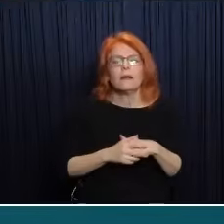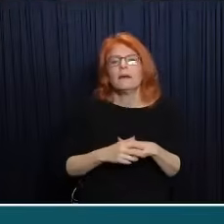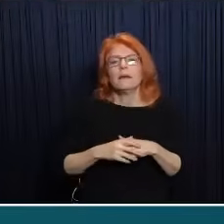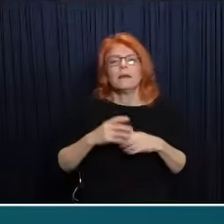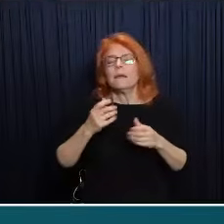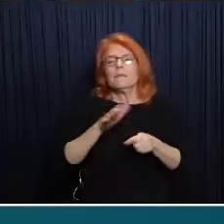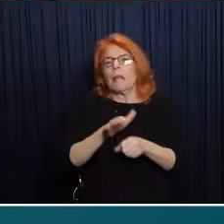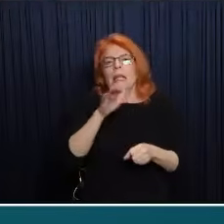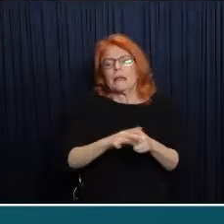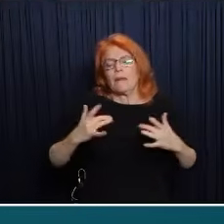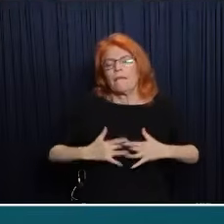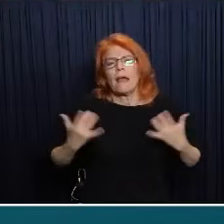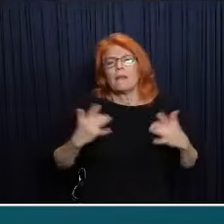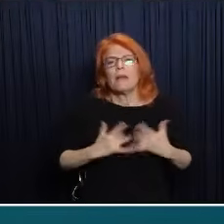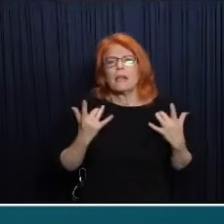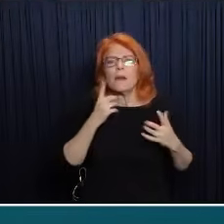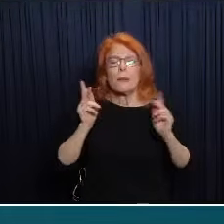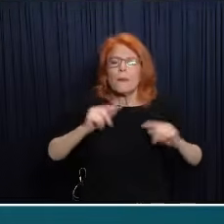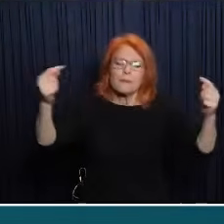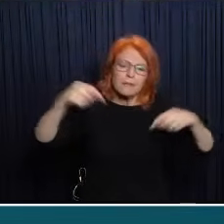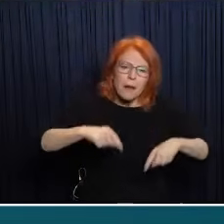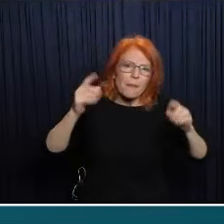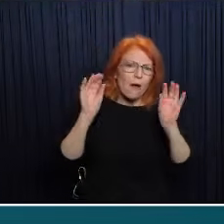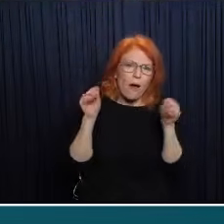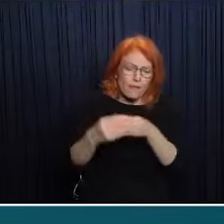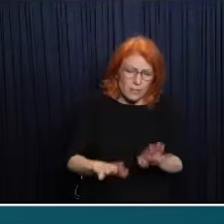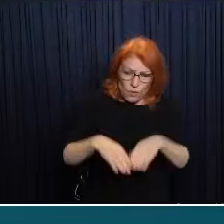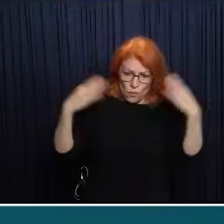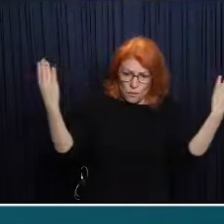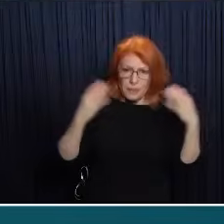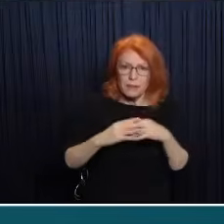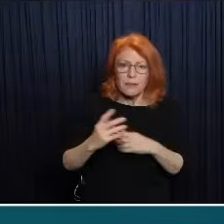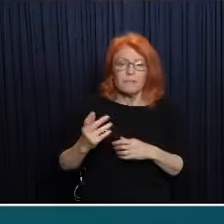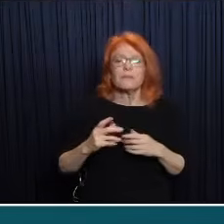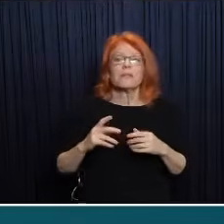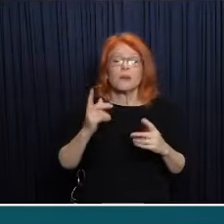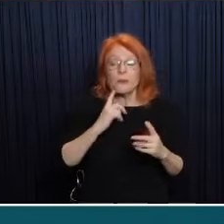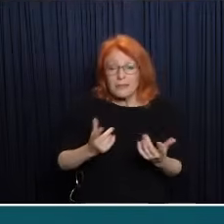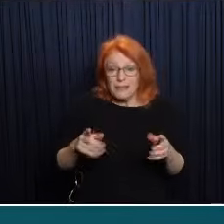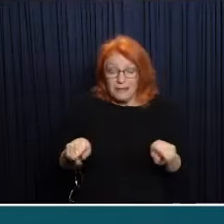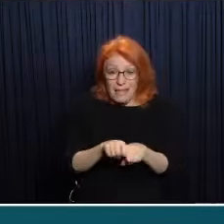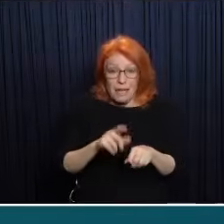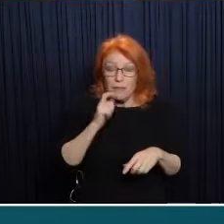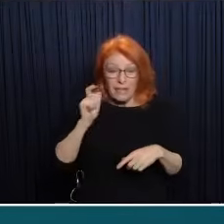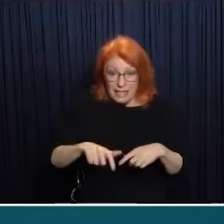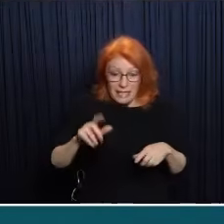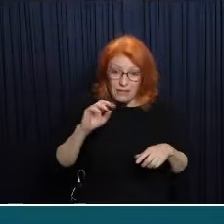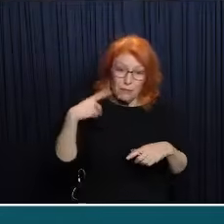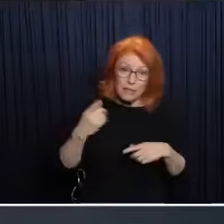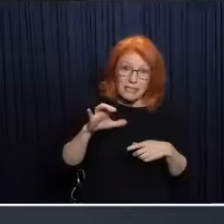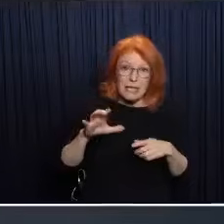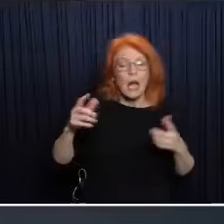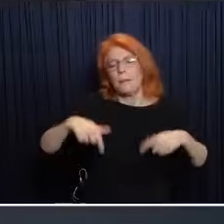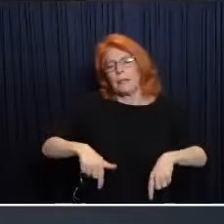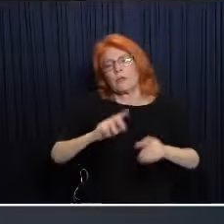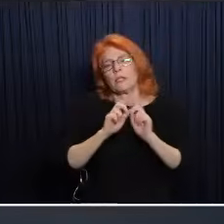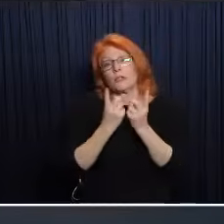IF I'M NOT NEEDED IN D.C., I WILL BE IN THE DISTRICT. I WILL HAVE A DISTRICT OFFICE.